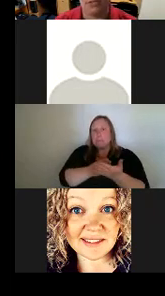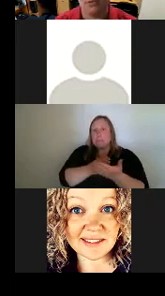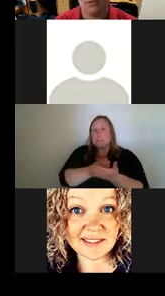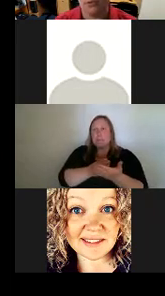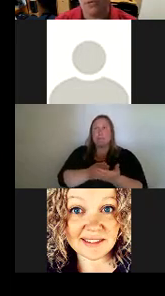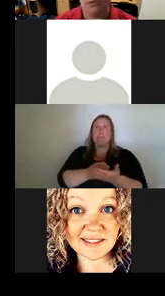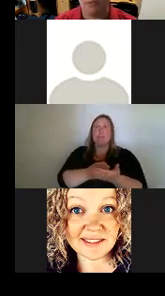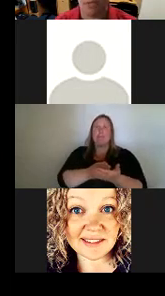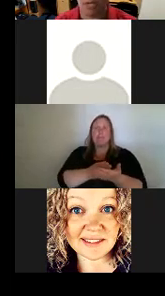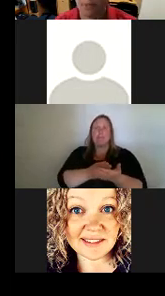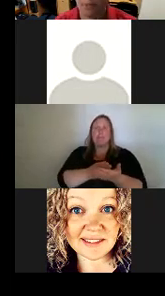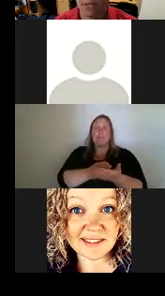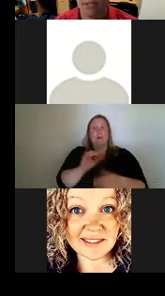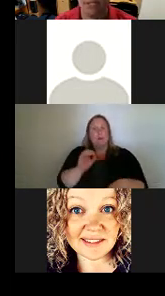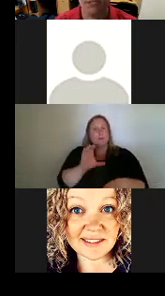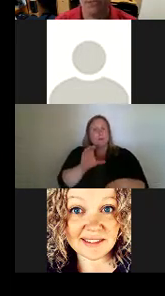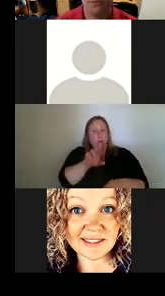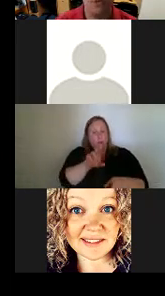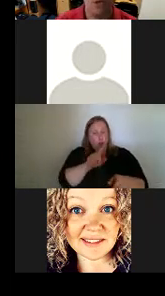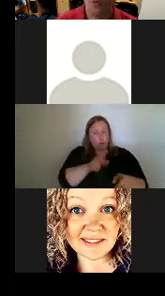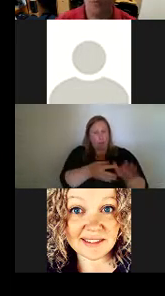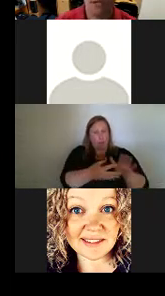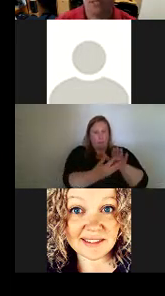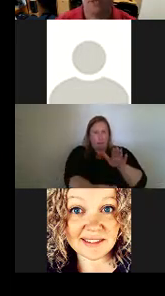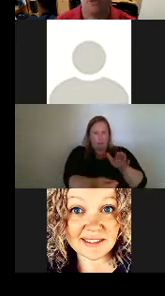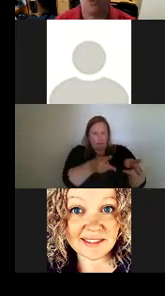ARE ABLE TO COPY AND PASTE IN A WORD PROCESSOR OR SOME HAVE